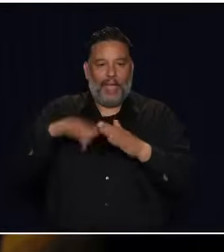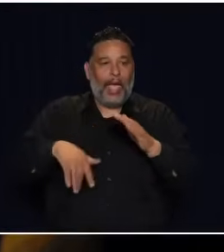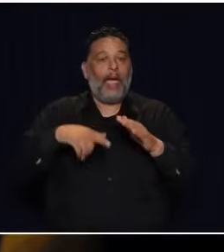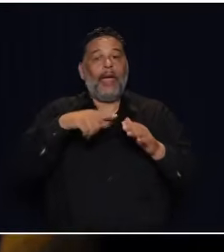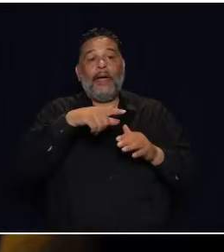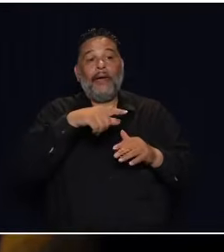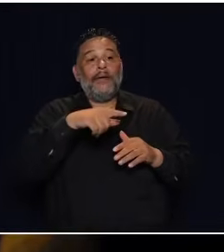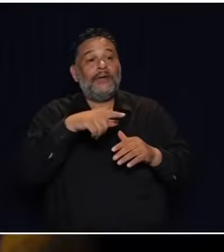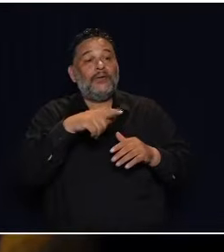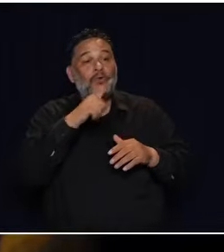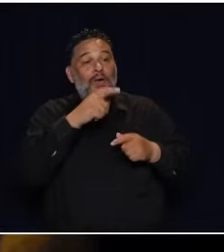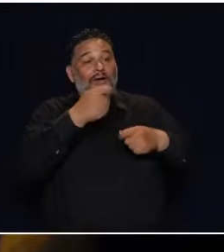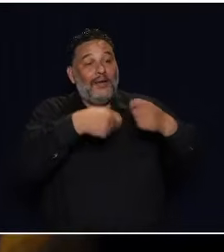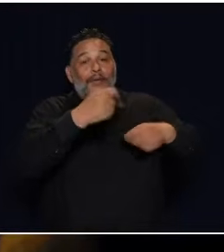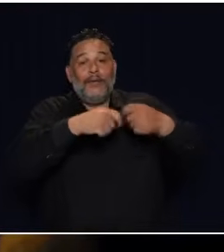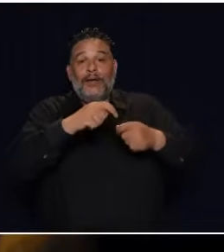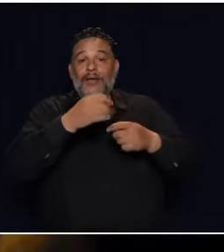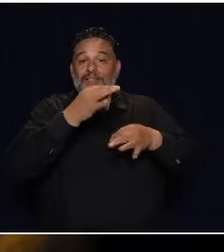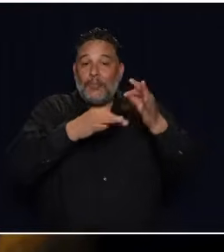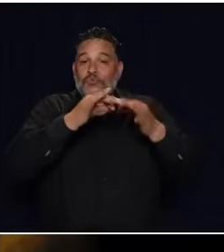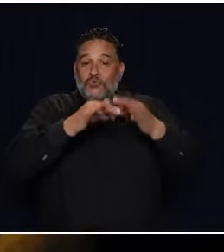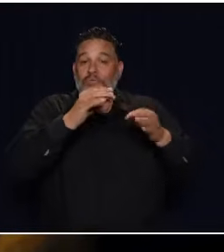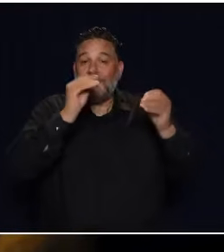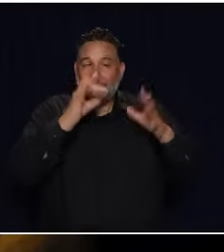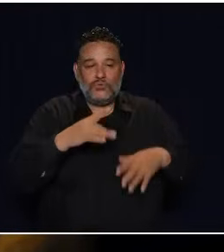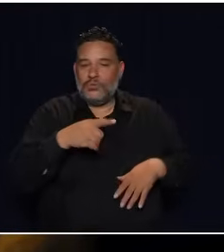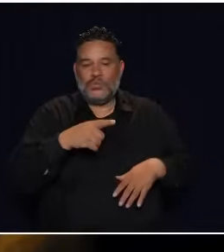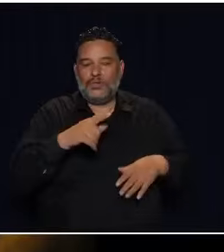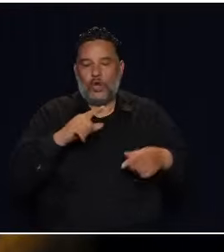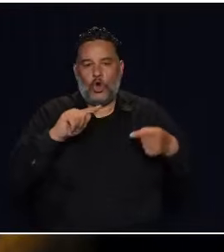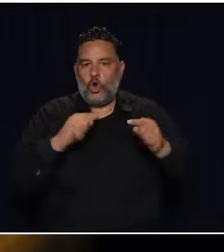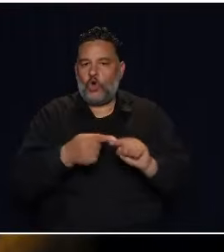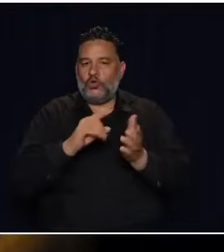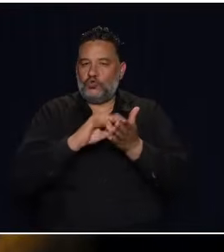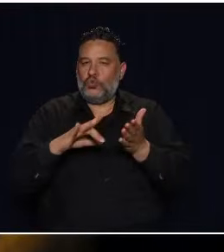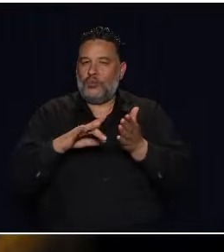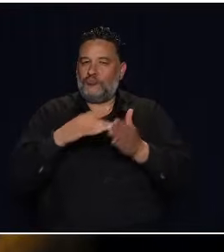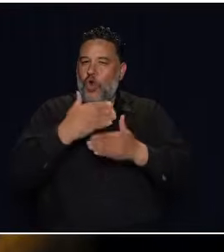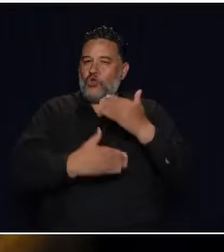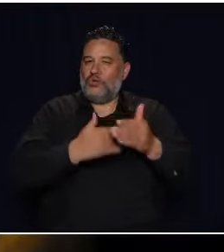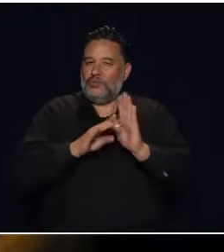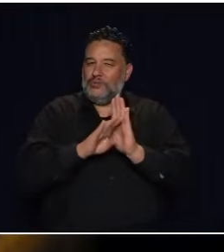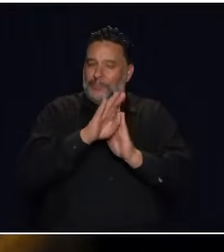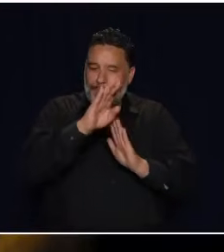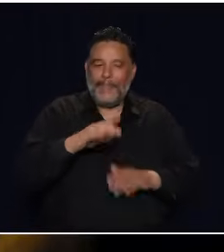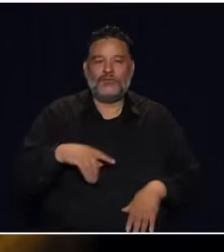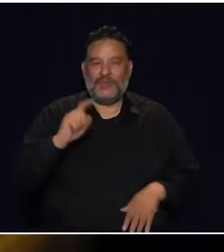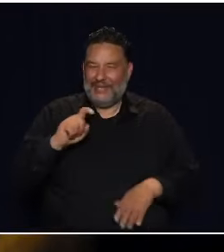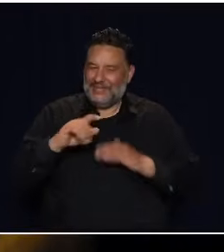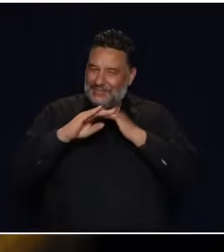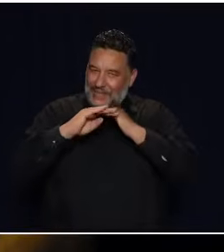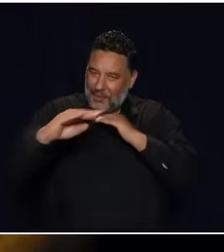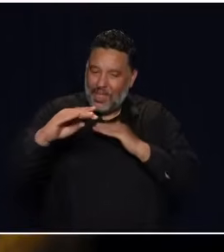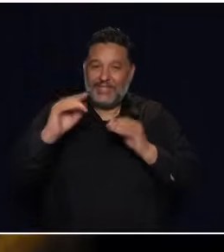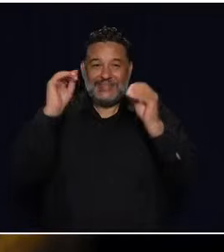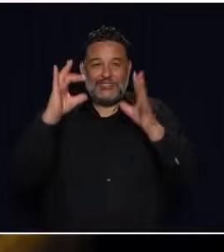CLASSROOM. SCHOOLS WITH CONSISTENT EDU R EDUCATORS HAVE HIGHER SCORES THAN A REVOLVING DOOR OF